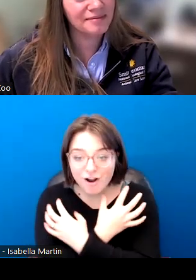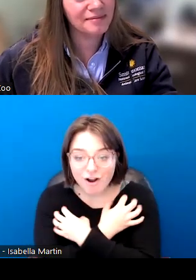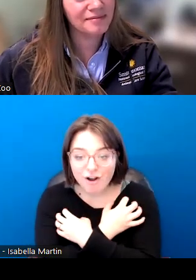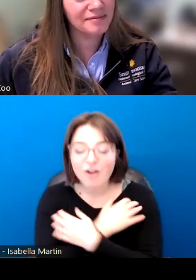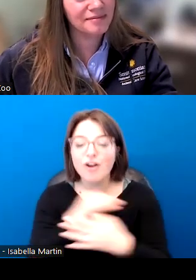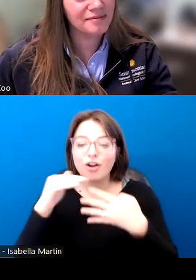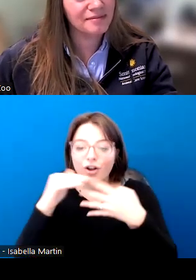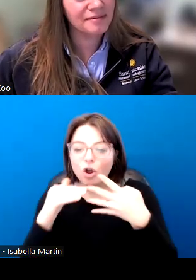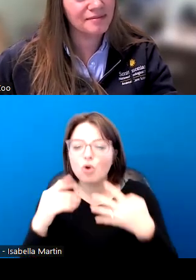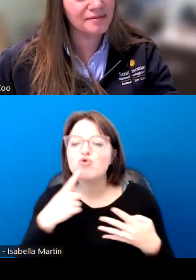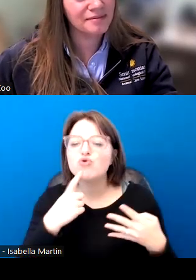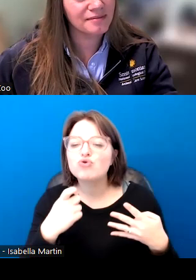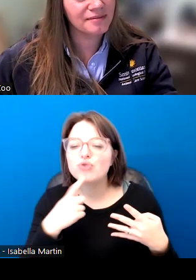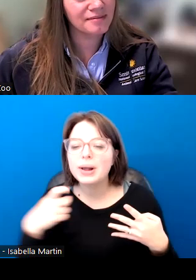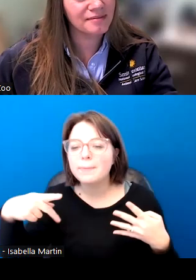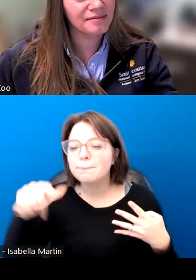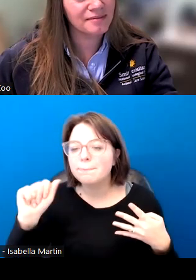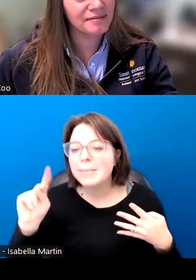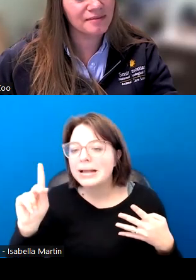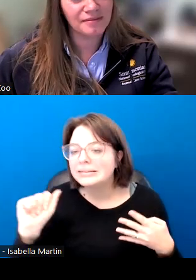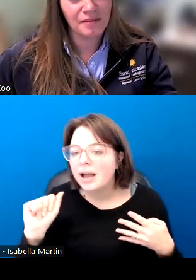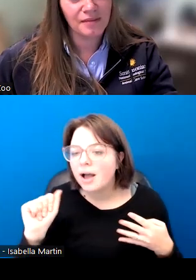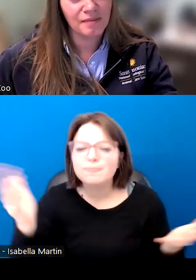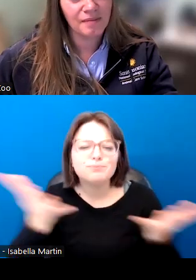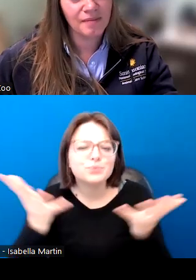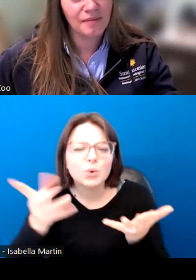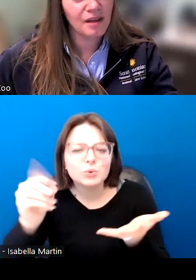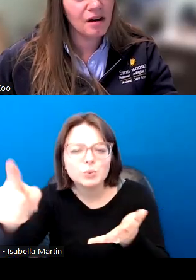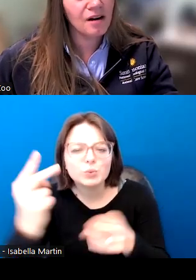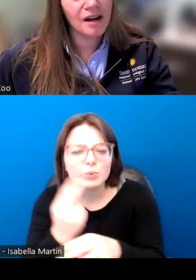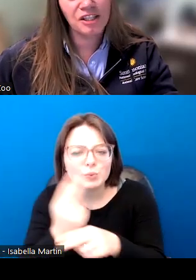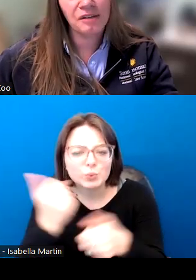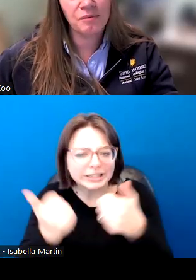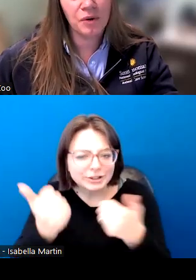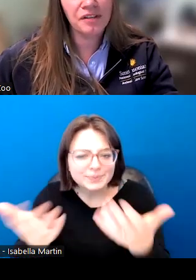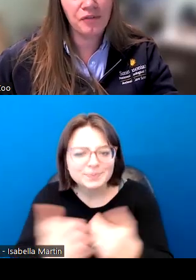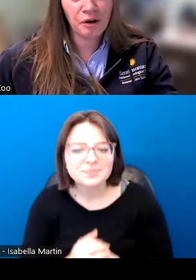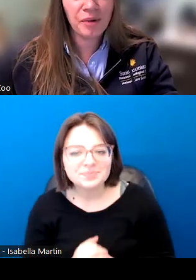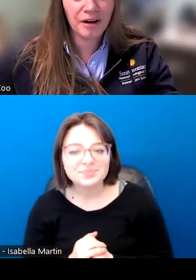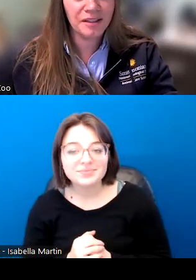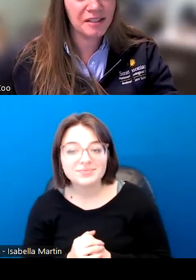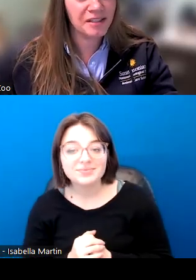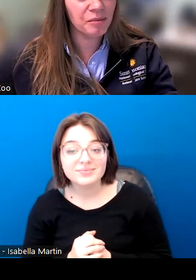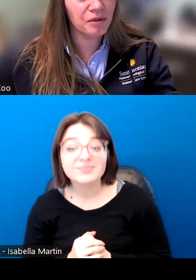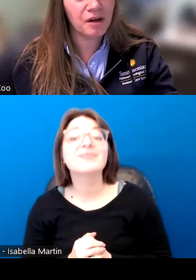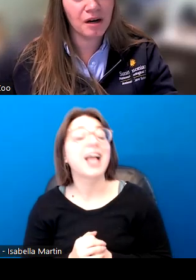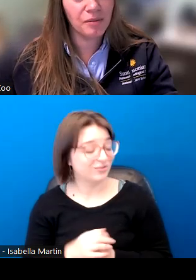panda, so what do you use a dog to model a diet for? >>Erin: Actually mostly for a bear in this example